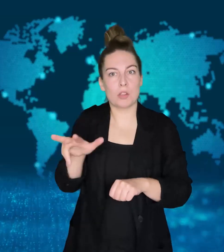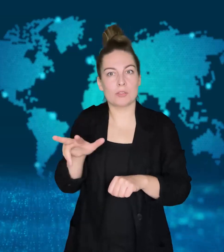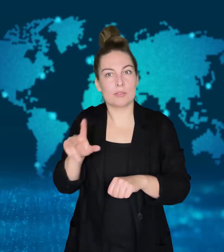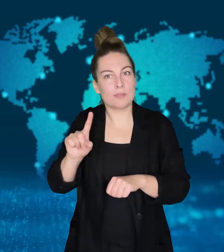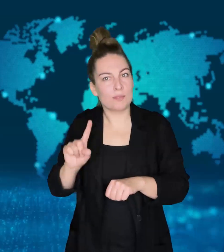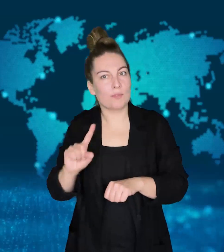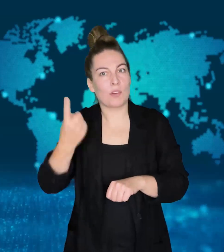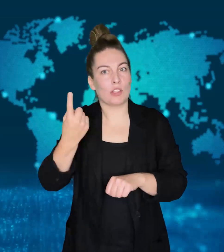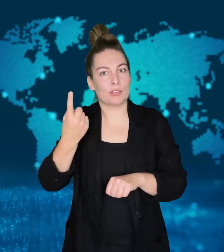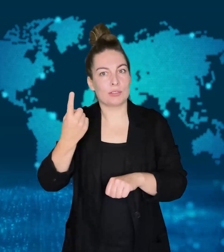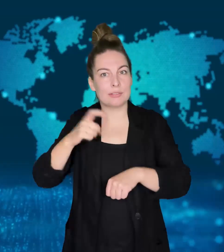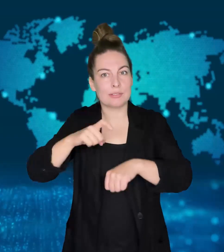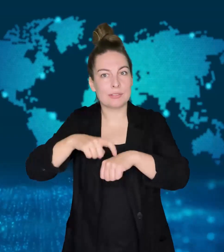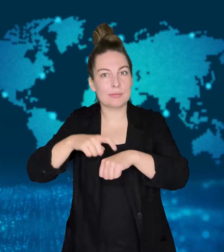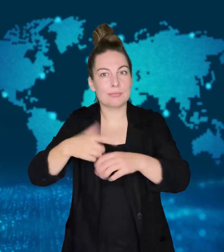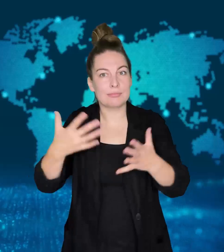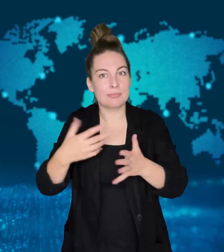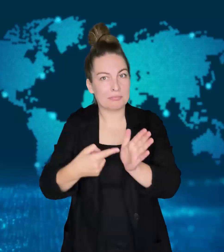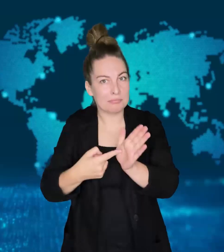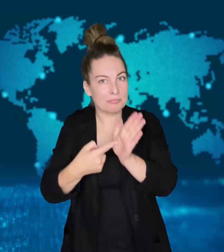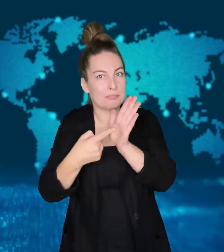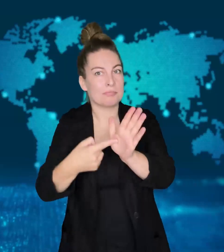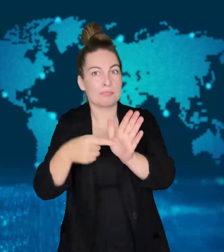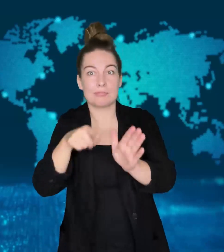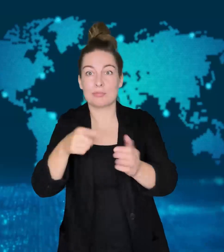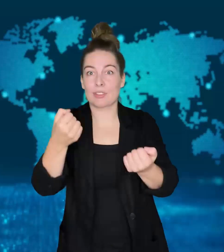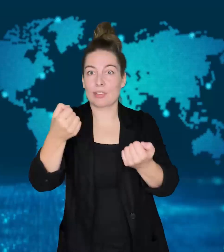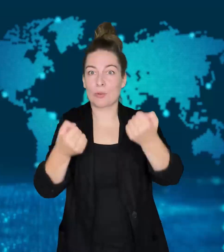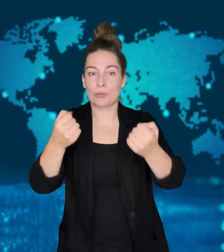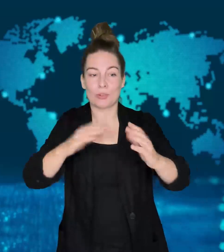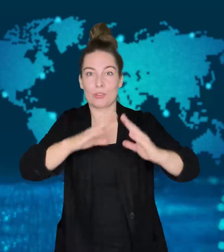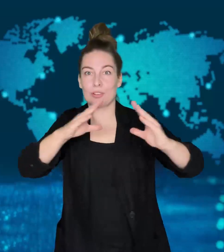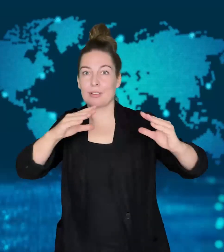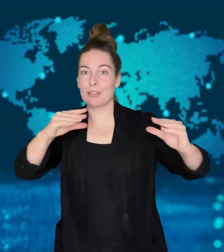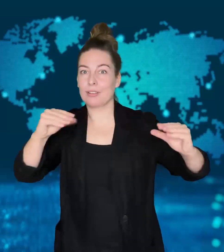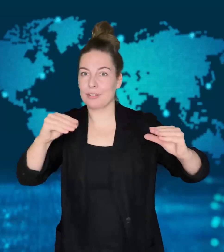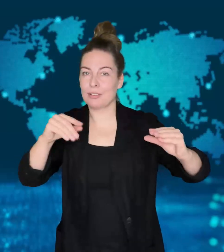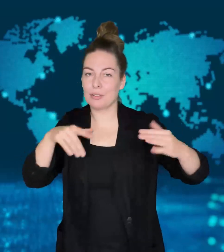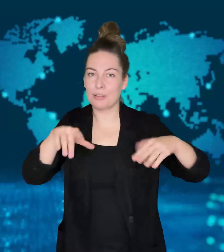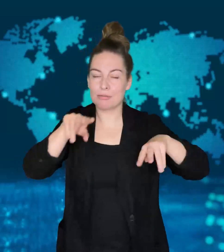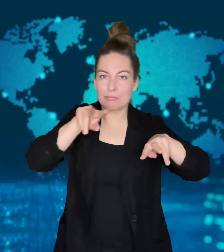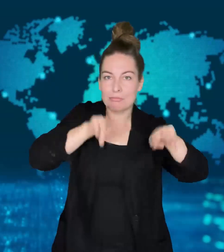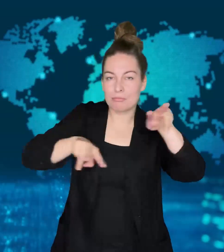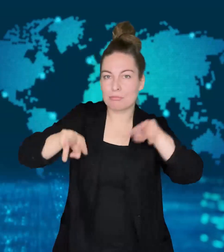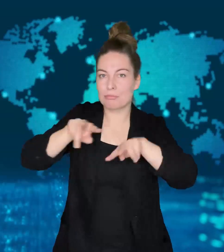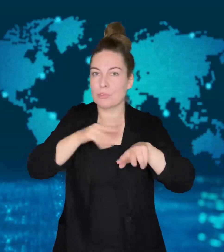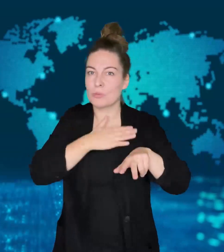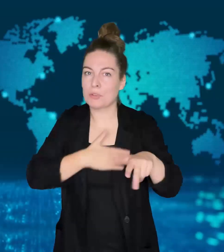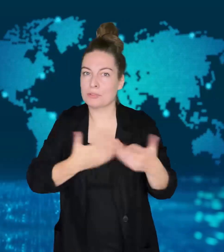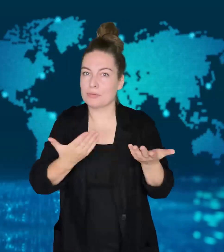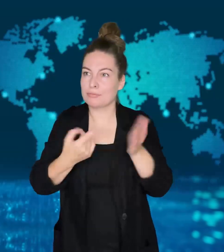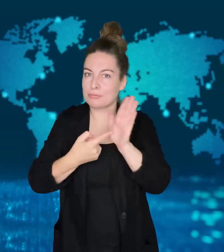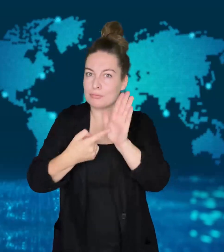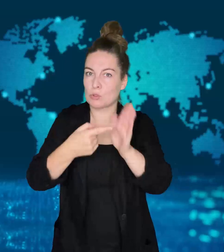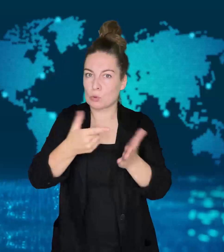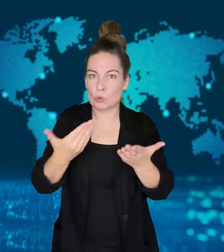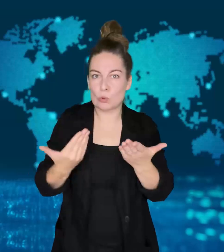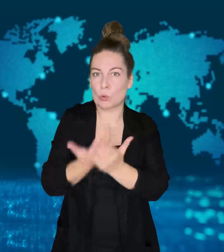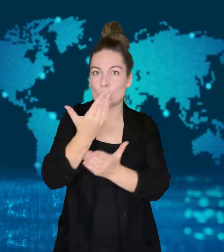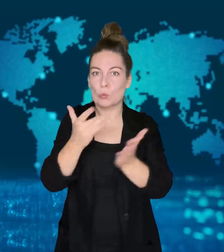It was a concept vehicle to showcase their new technology.